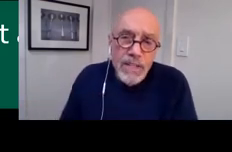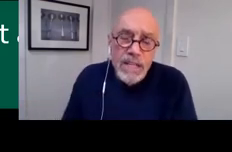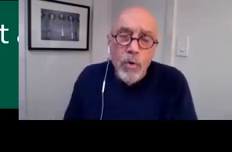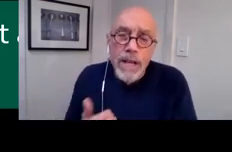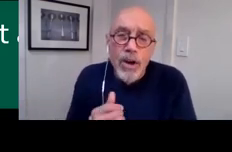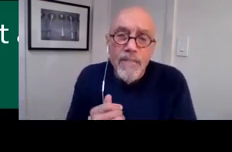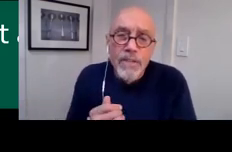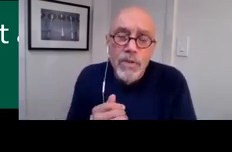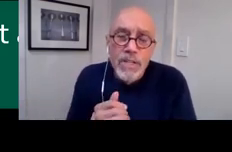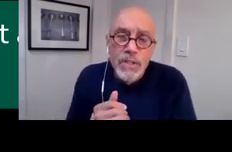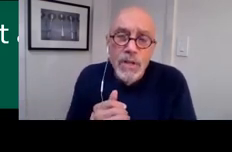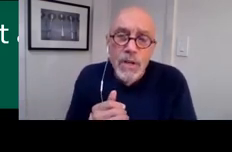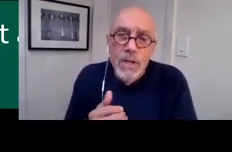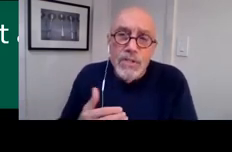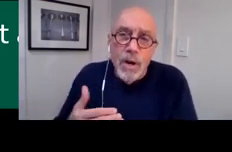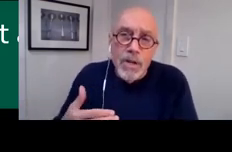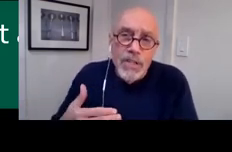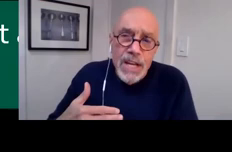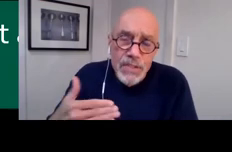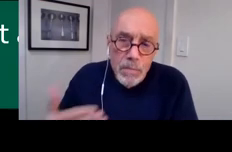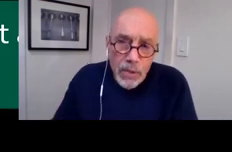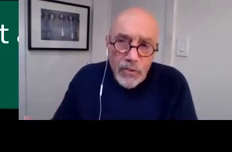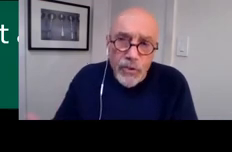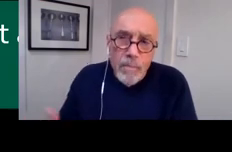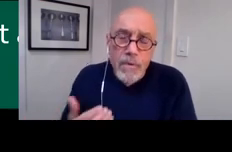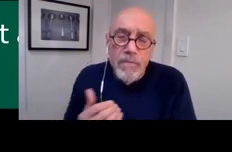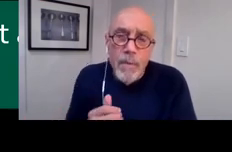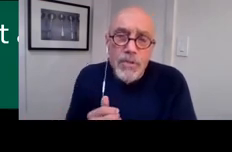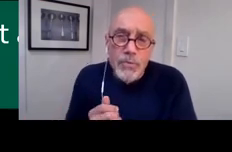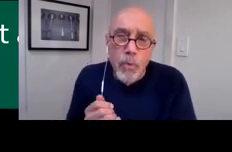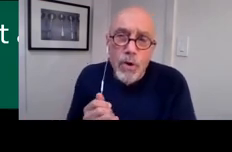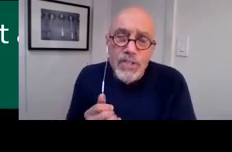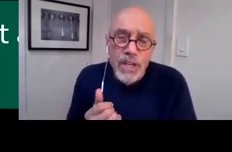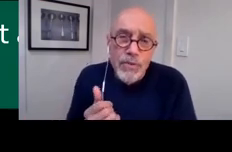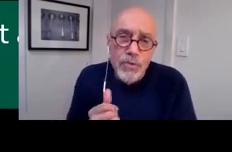to give away coffee trees. Starbucks has built some farmers support centers